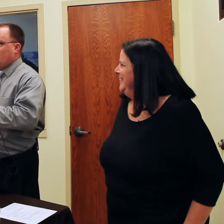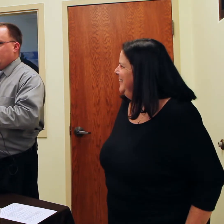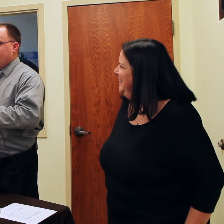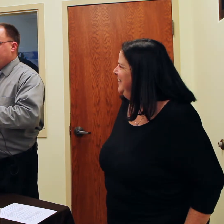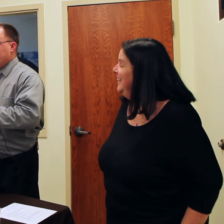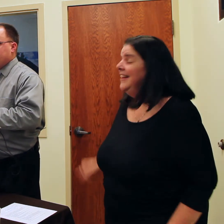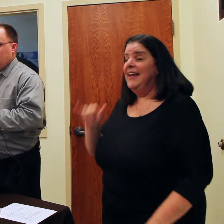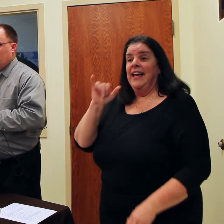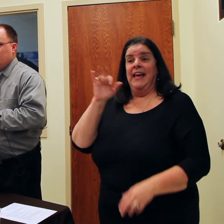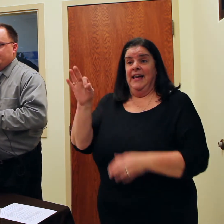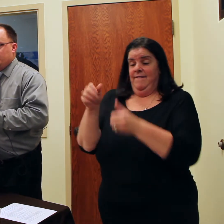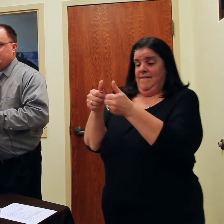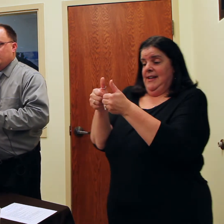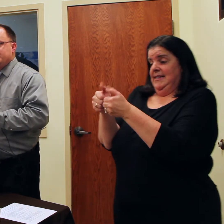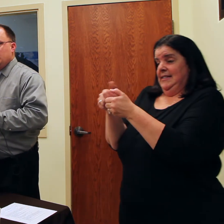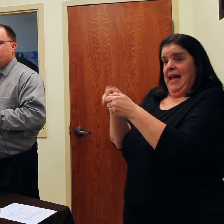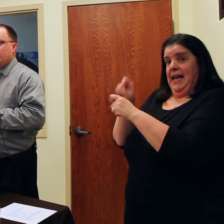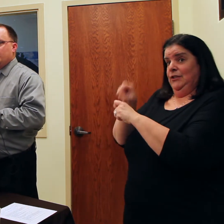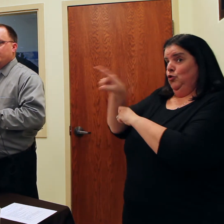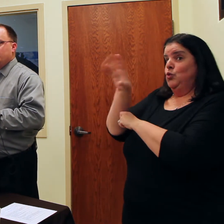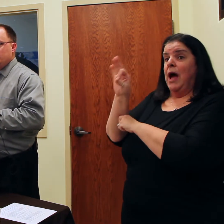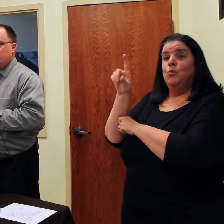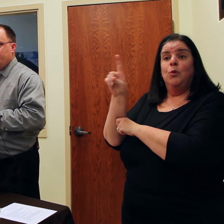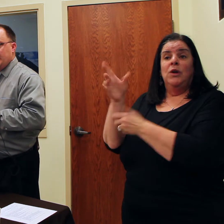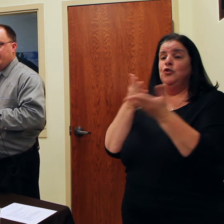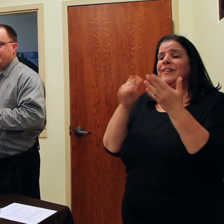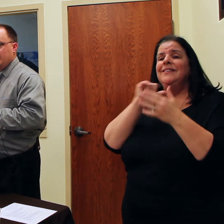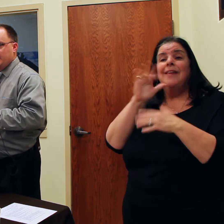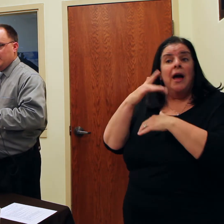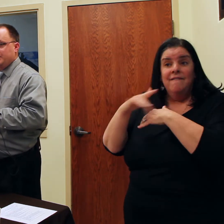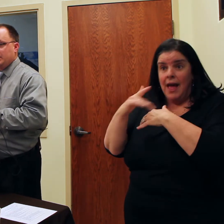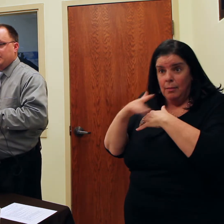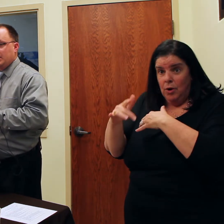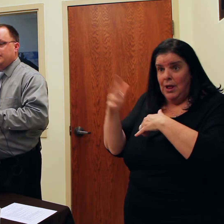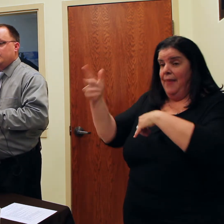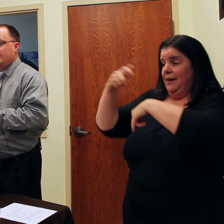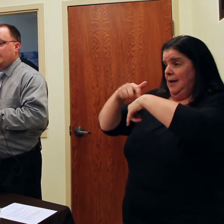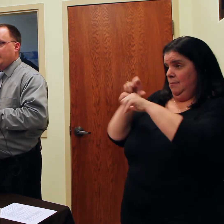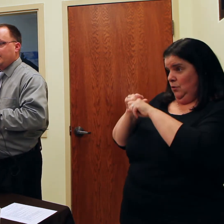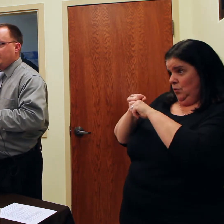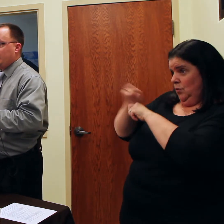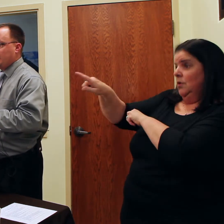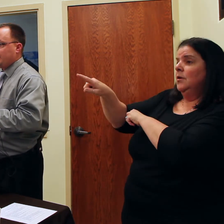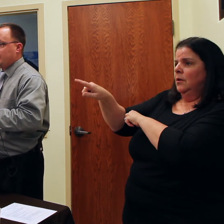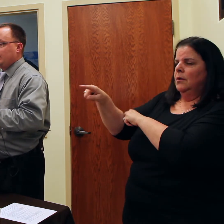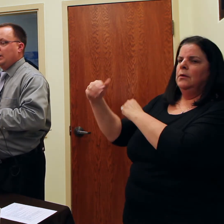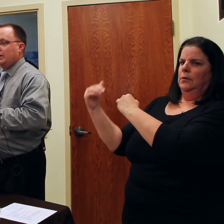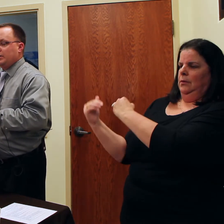So, if the text to 911 service was not available to you at the time that you send a text, you will get a bounce back message.